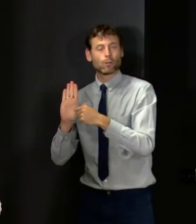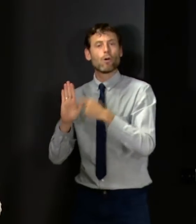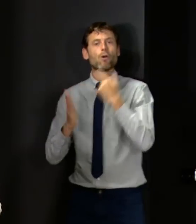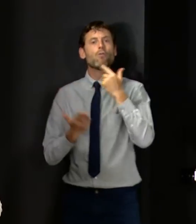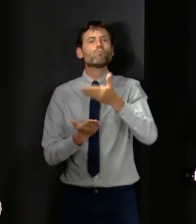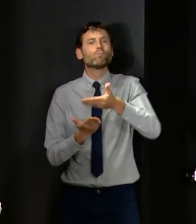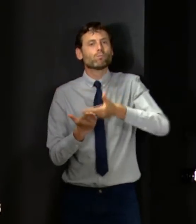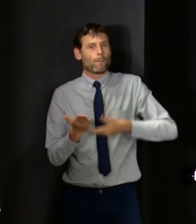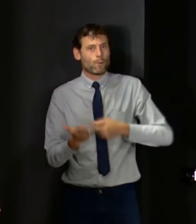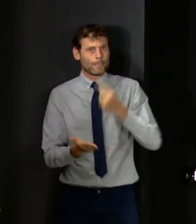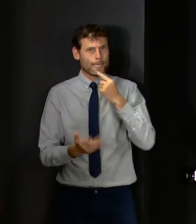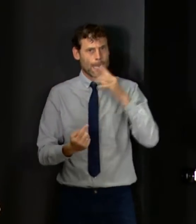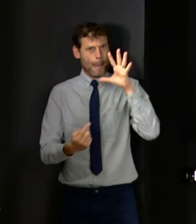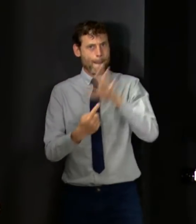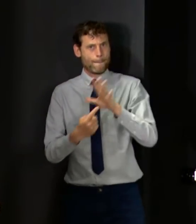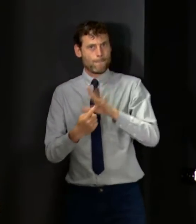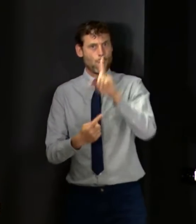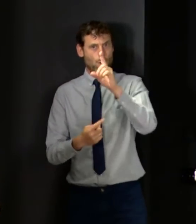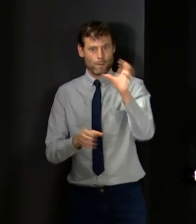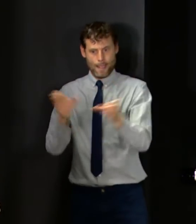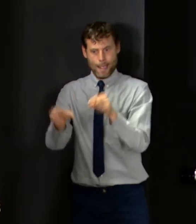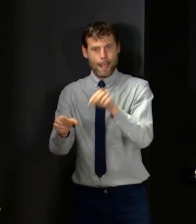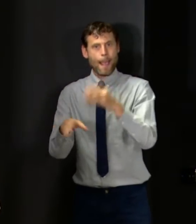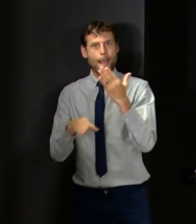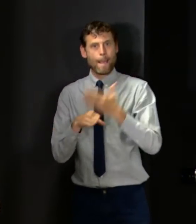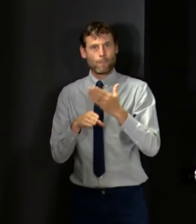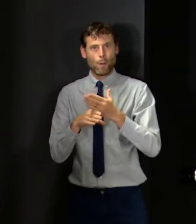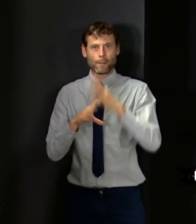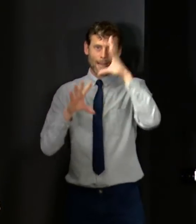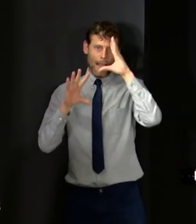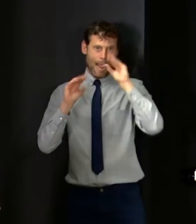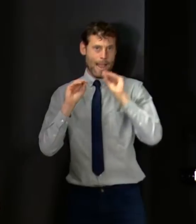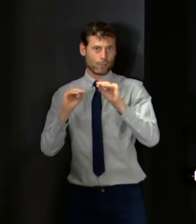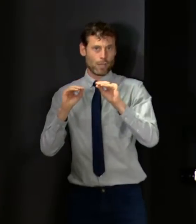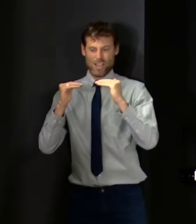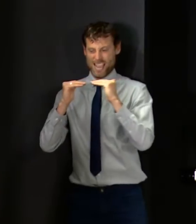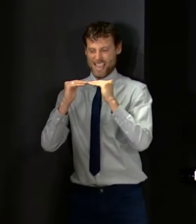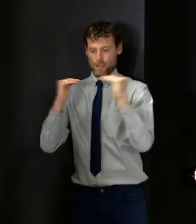importance of employment, education and equality, and I agree that each one of